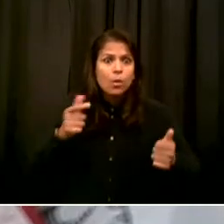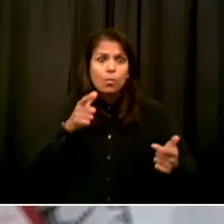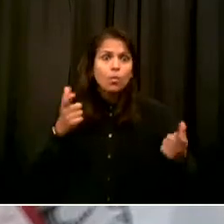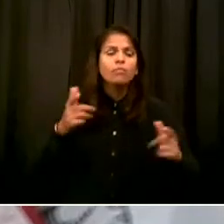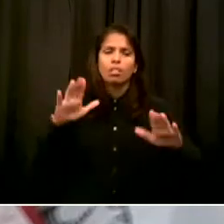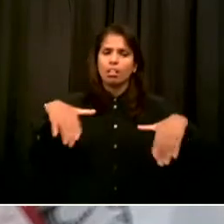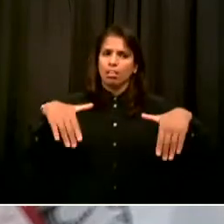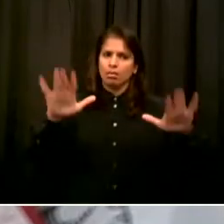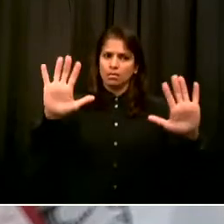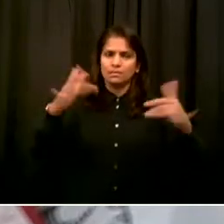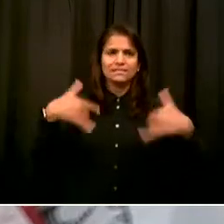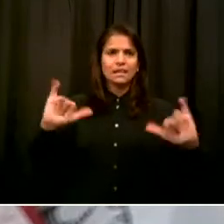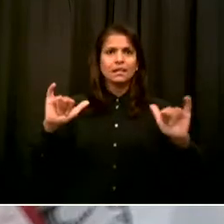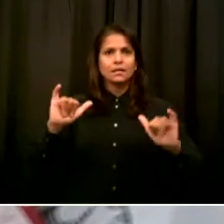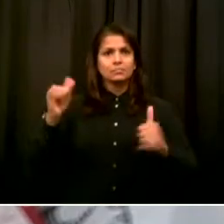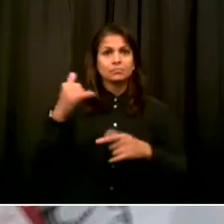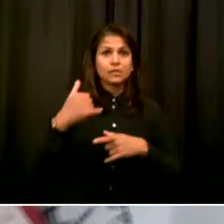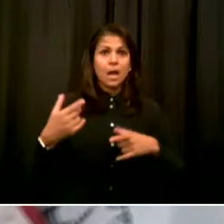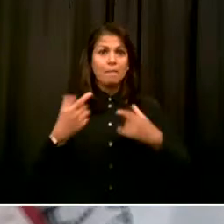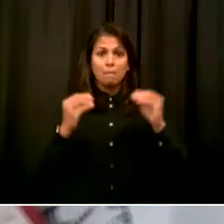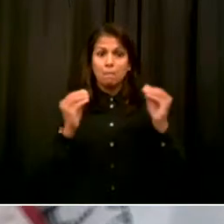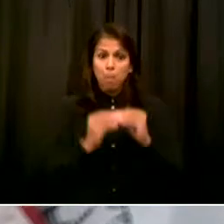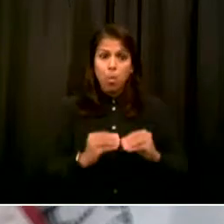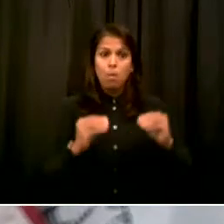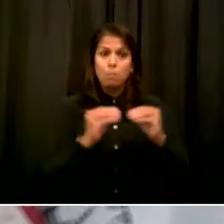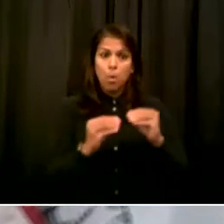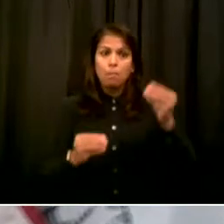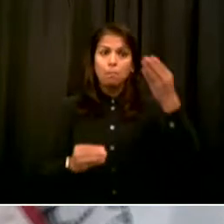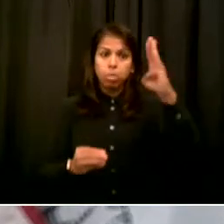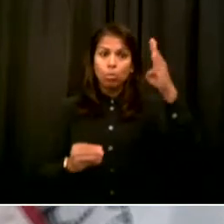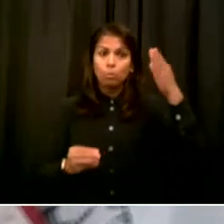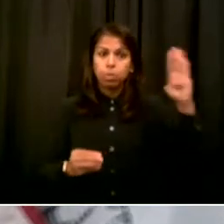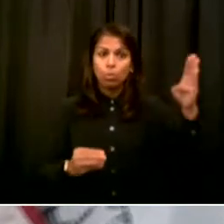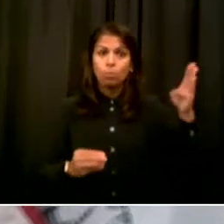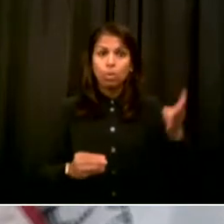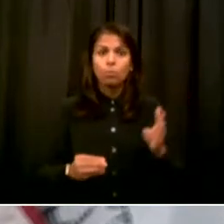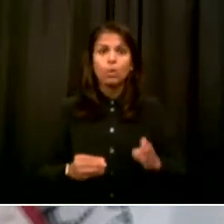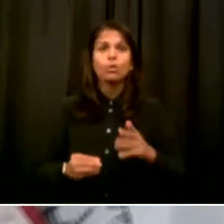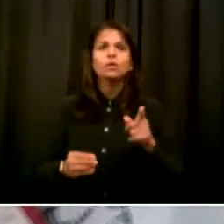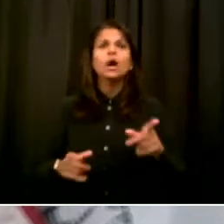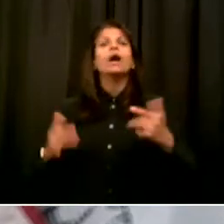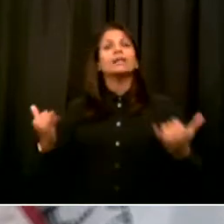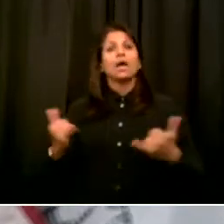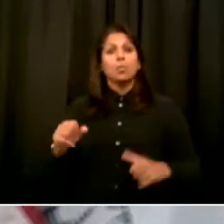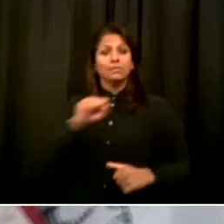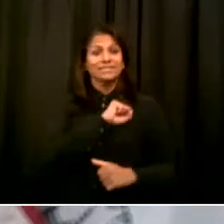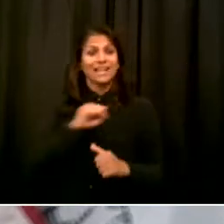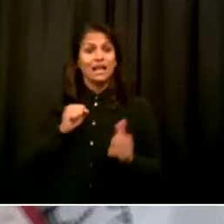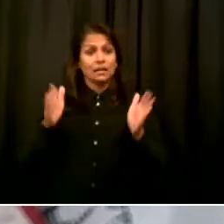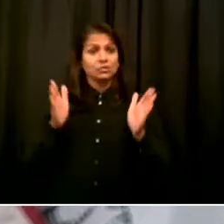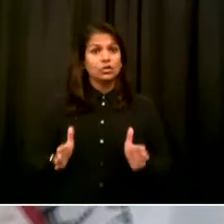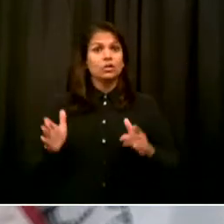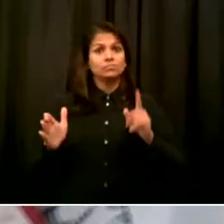SO, HOWEVER MANY DAYS IT TAKEKE TO GET CLEAR, I SEE A MAP THAT